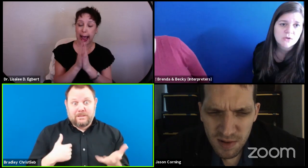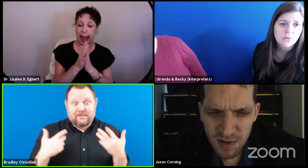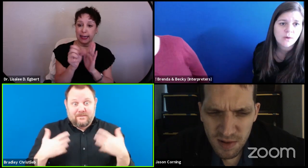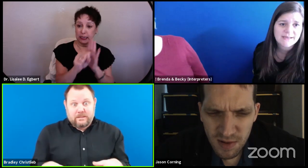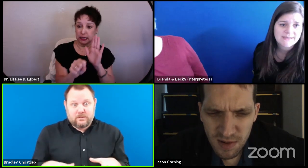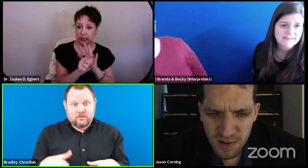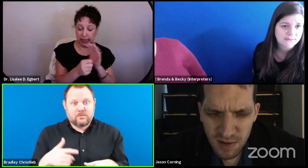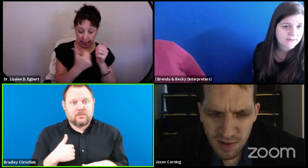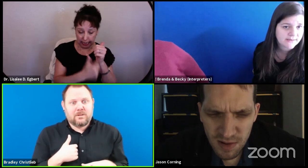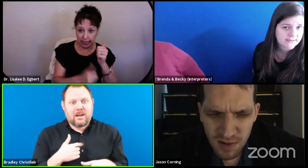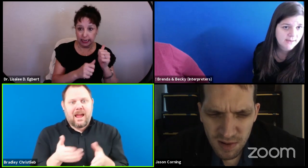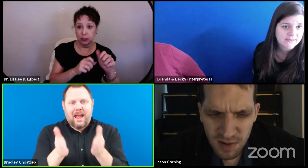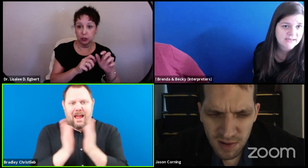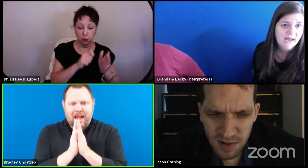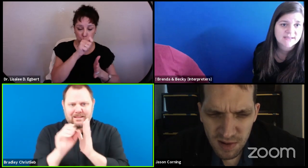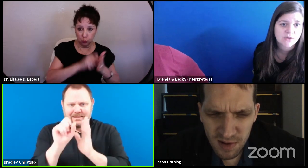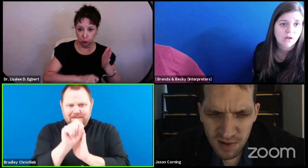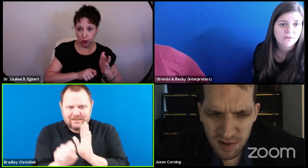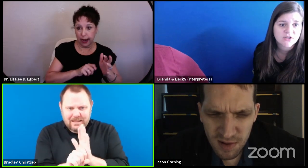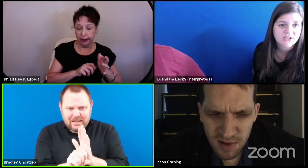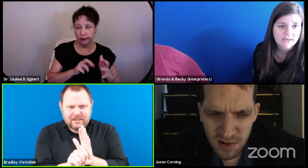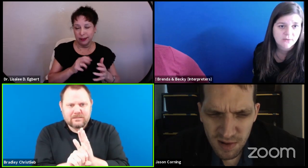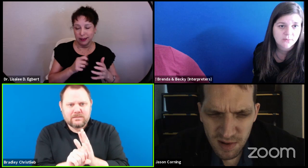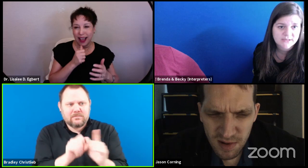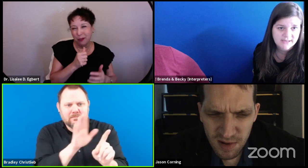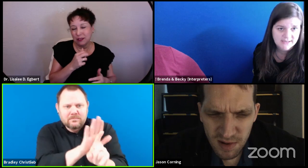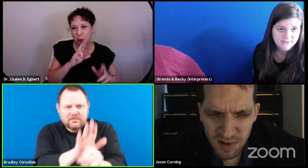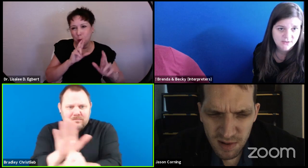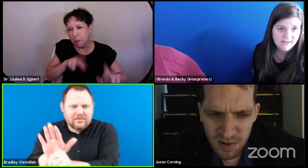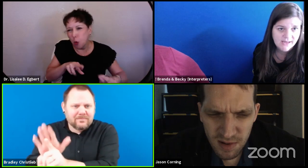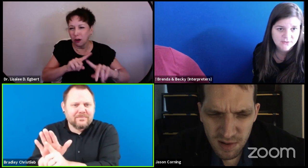So what I did at that time is I asked all of our state representatives on the council